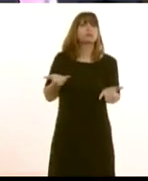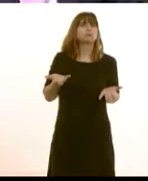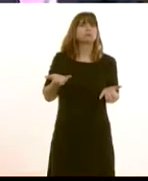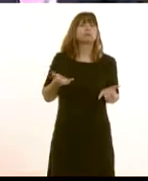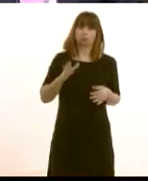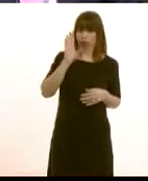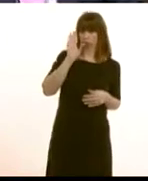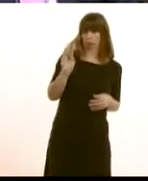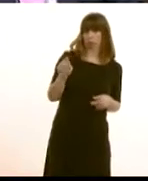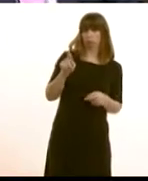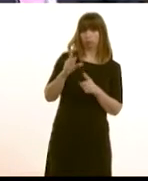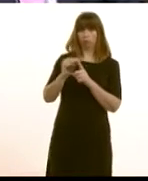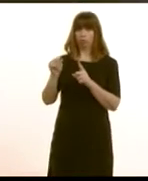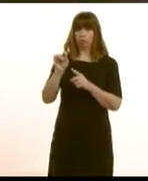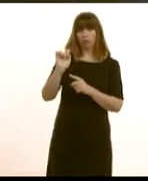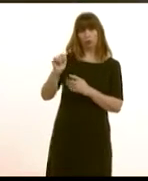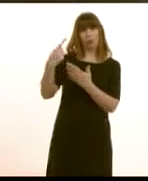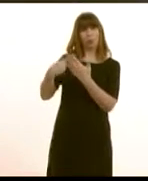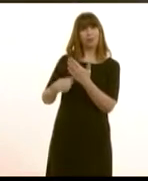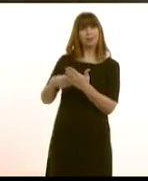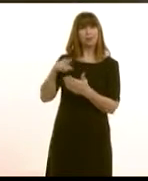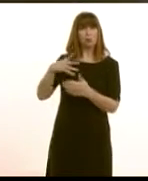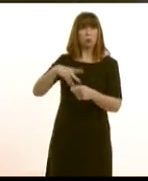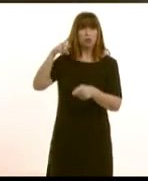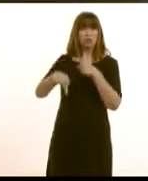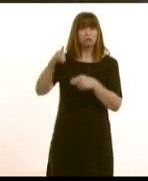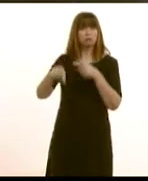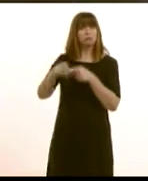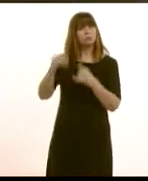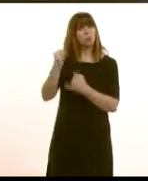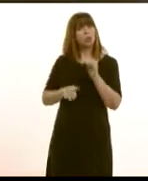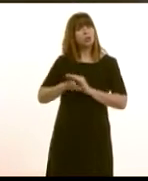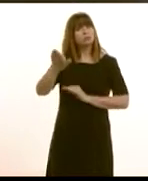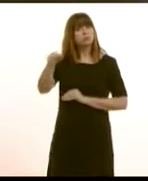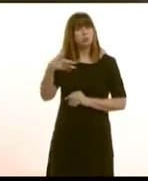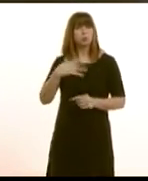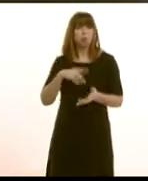that his partyís policy is to further cut local government spending, as, indeed, has